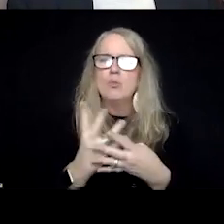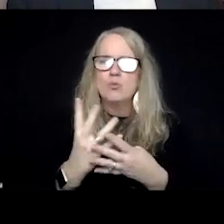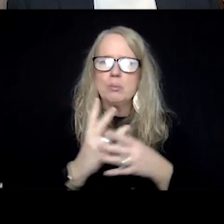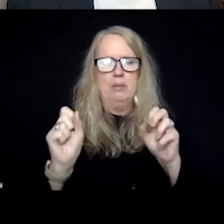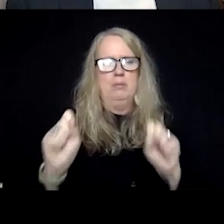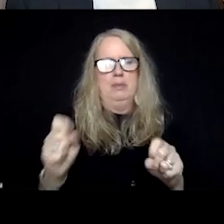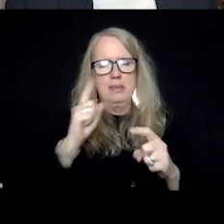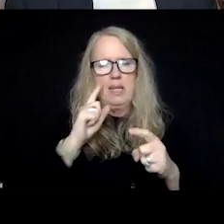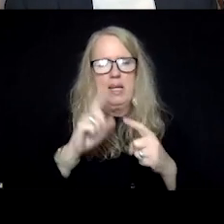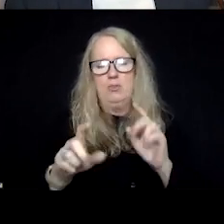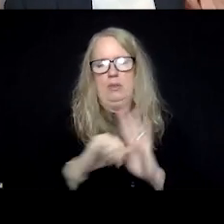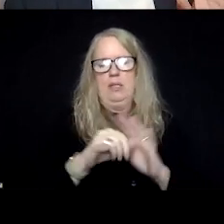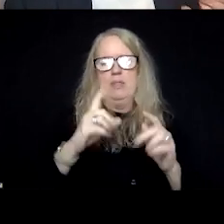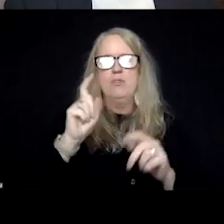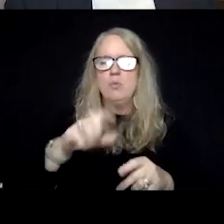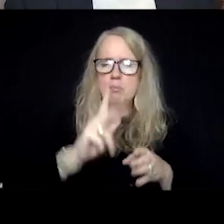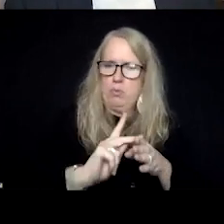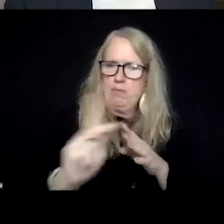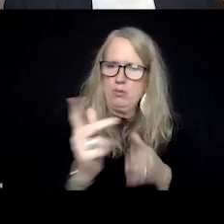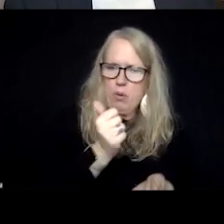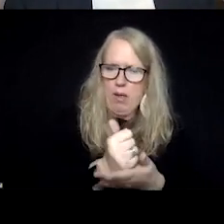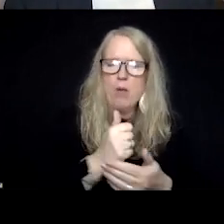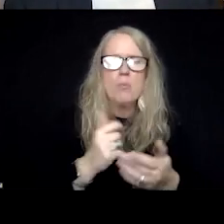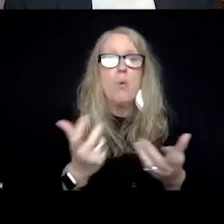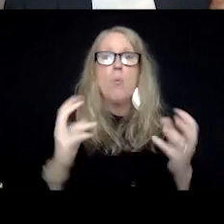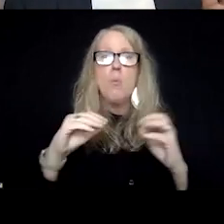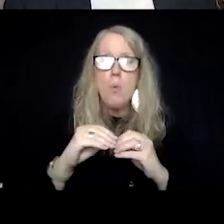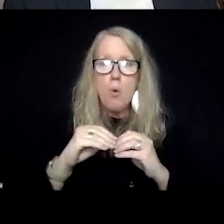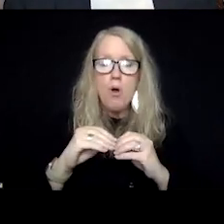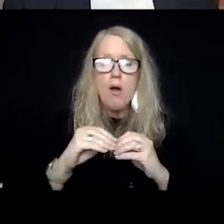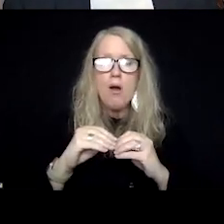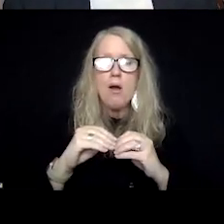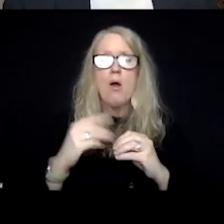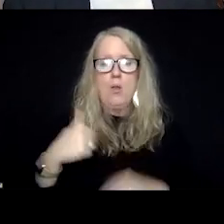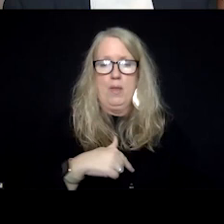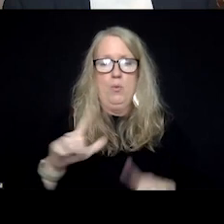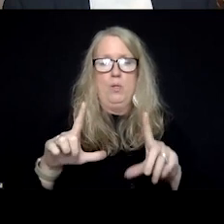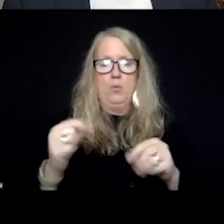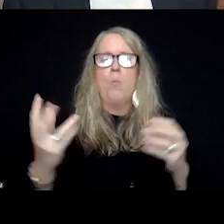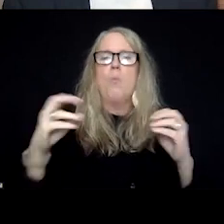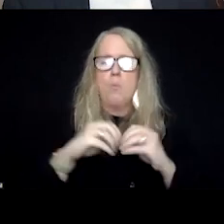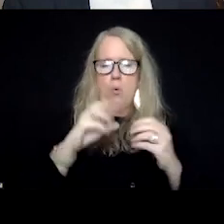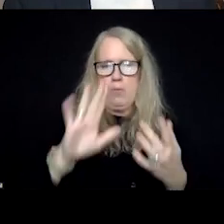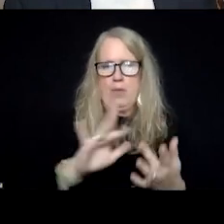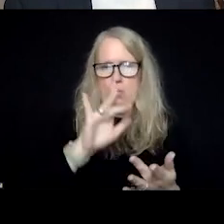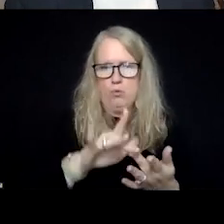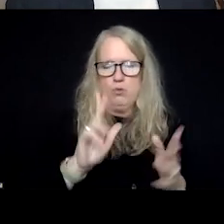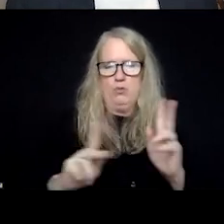YOU NEED PROFESSIONAL HELP. THE MORE THAT WE DO THAT, THE MORE THAT WE ARE GOING TO REACH PEOPLE BEFORE THEY ARE IN THE CRISIS